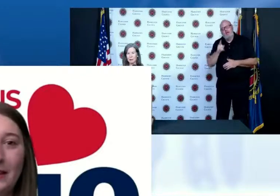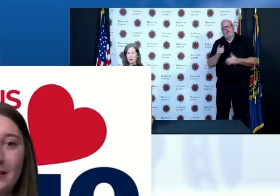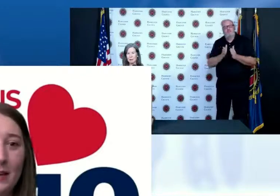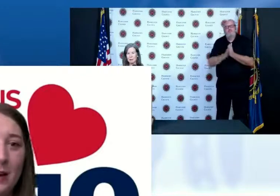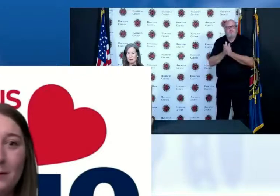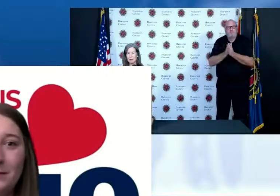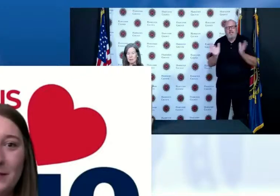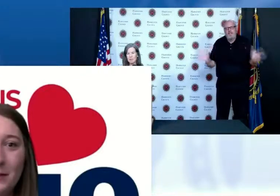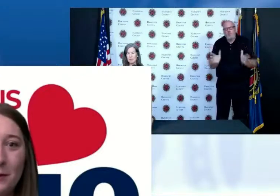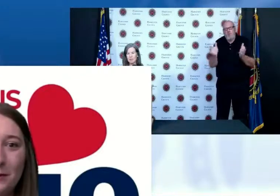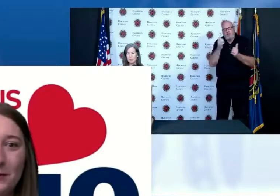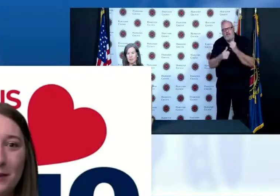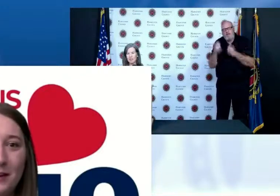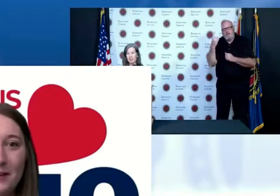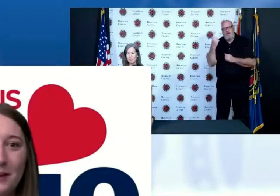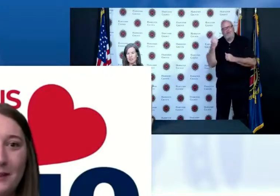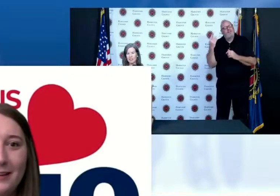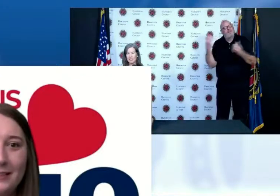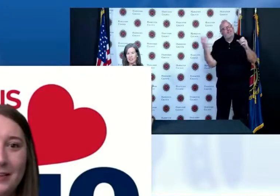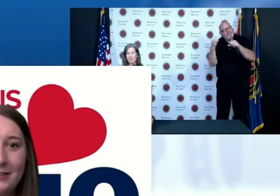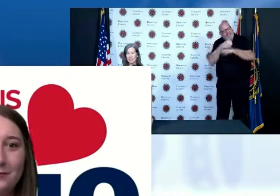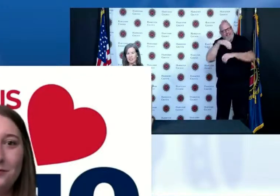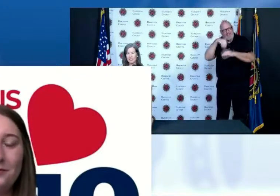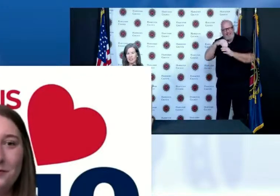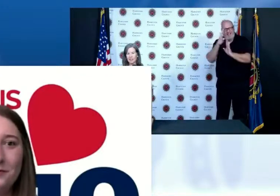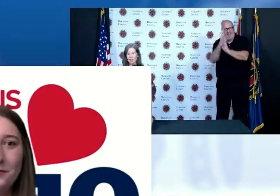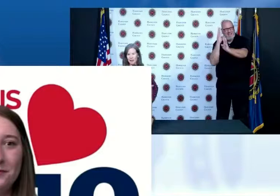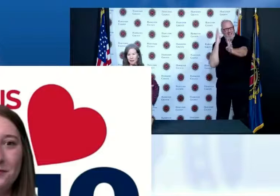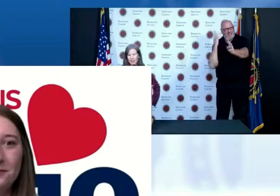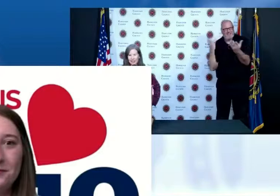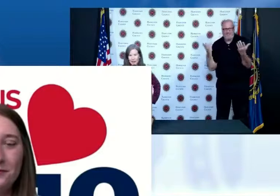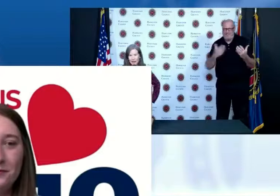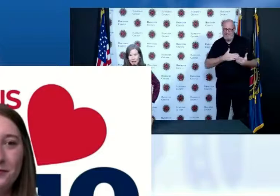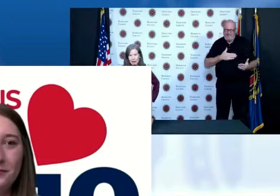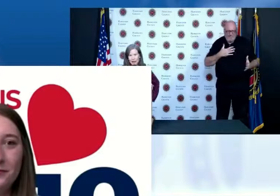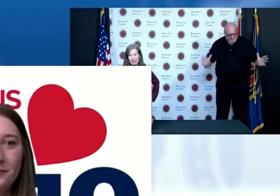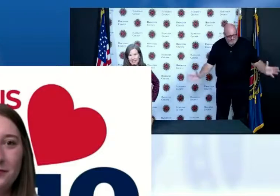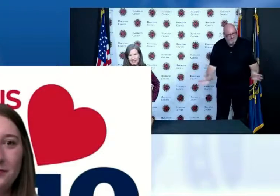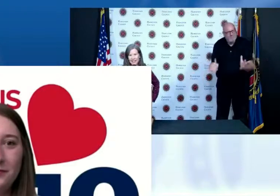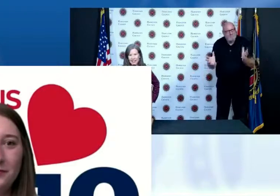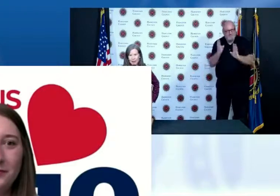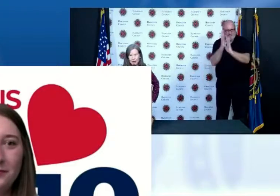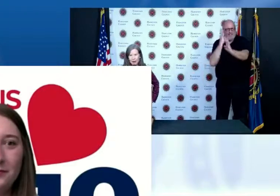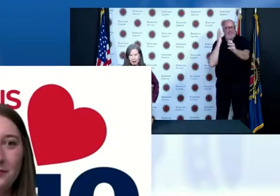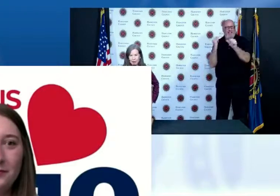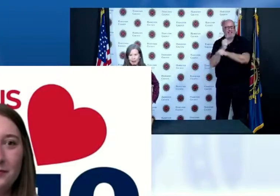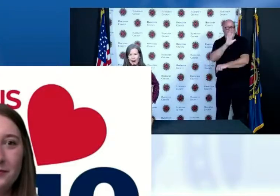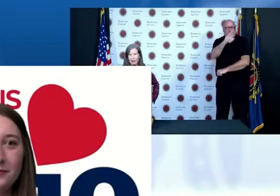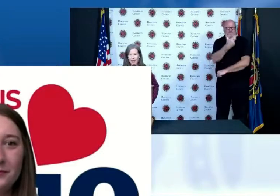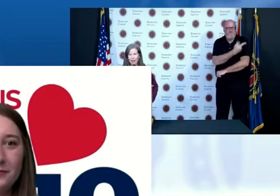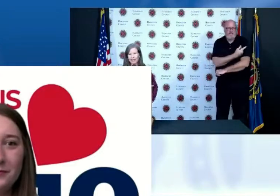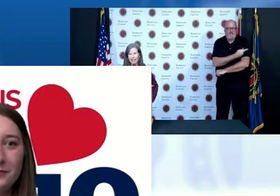it's time so so get out there and get vaccinated thank you Ali I love that that we lapped Franklin